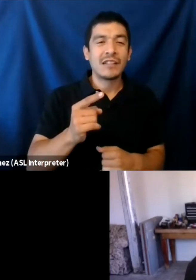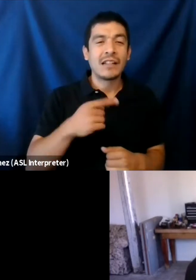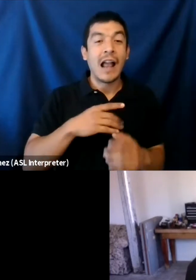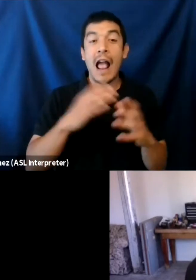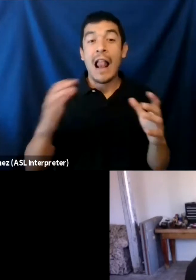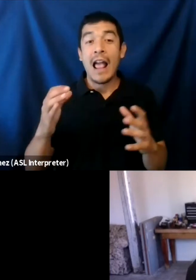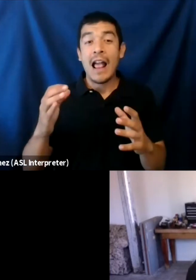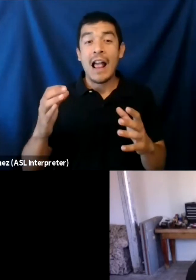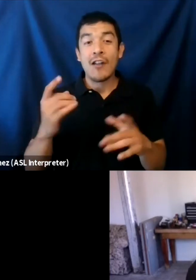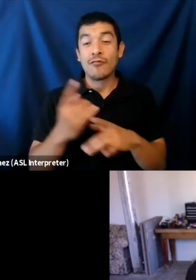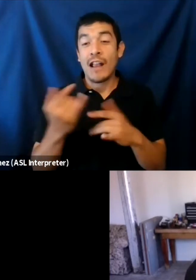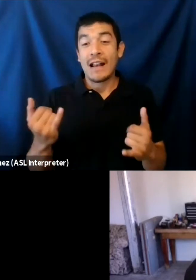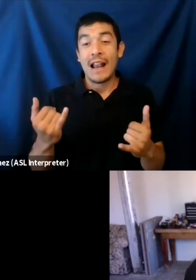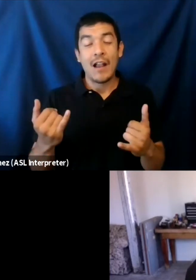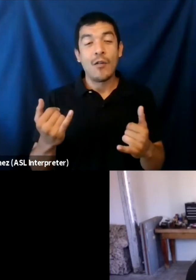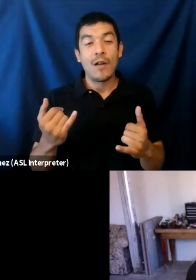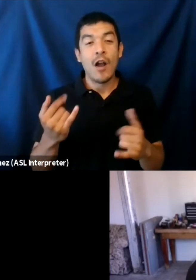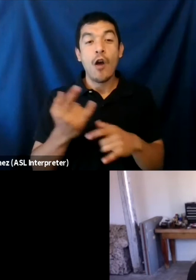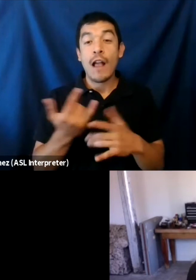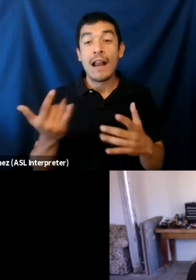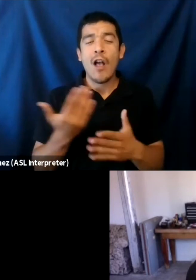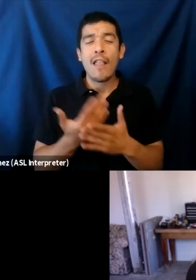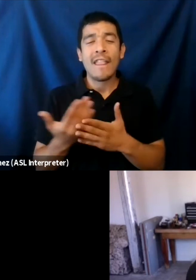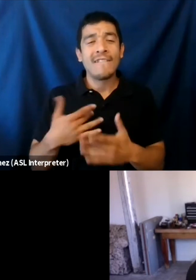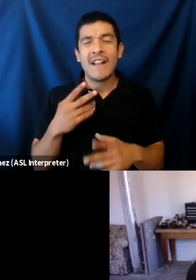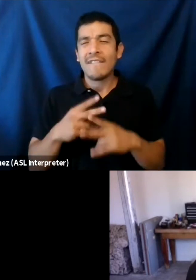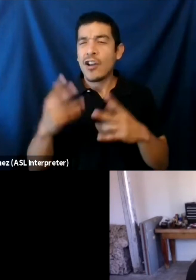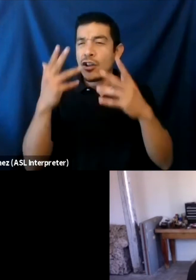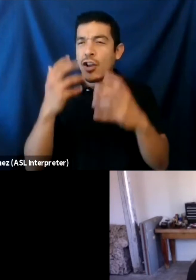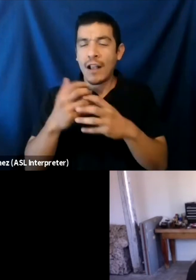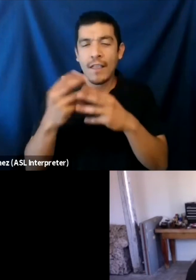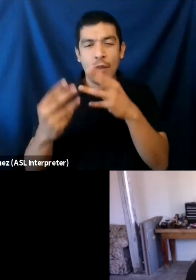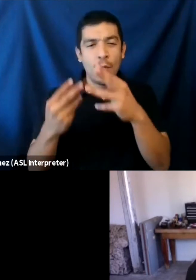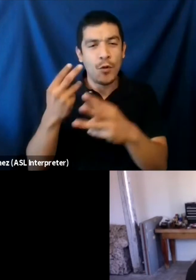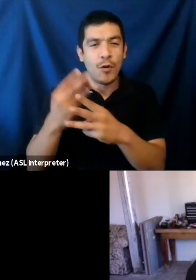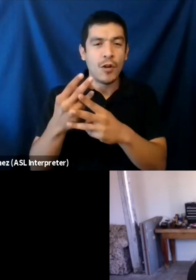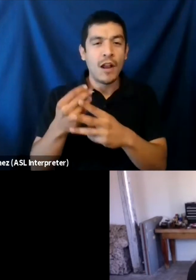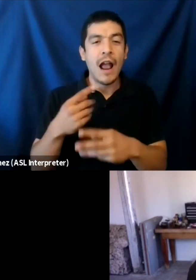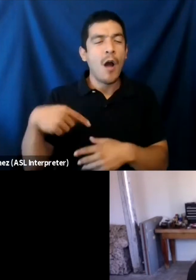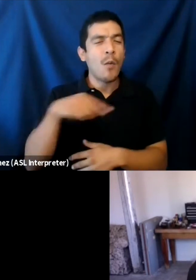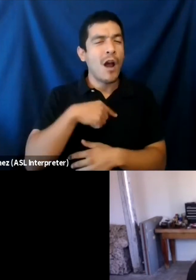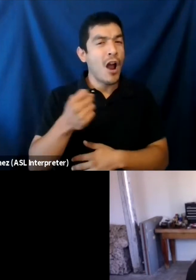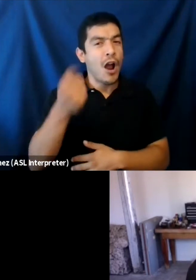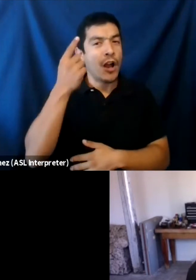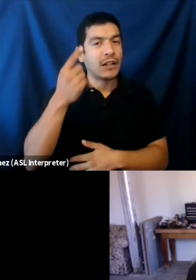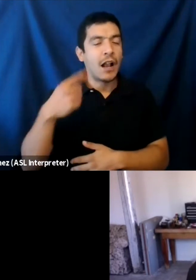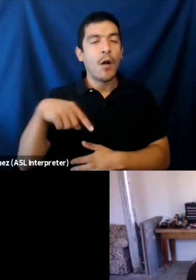I think putting it lightly, like things feel really dark at times. And understandably we put so much pressure